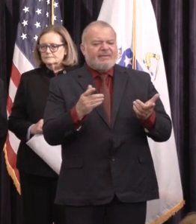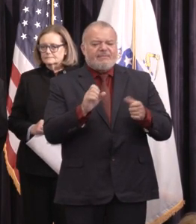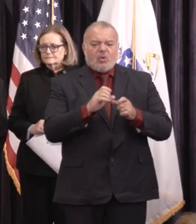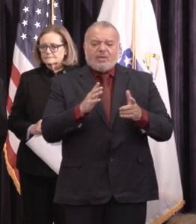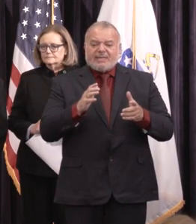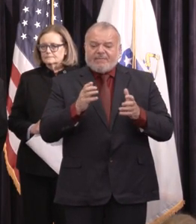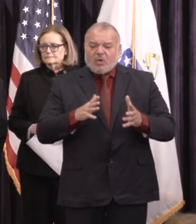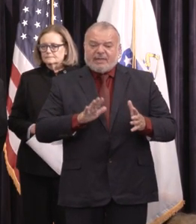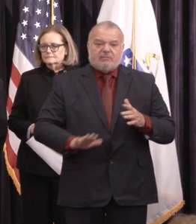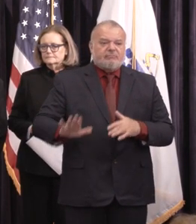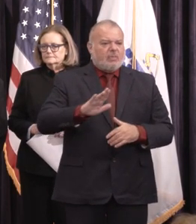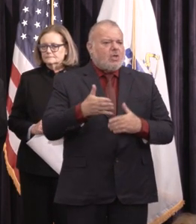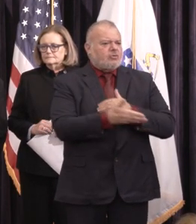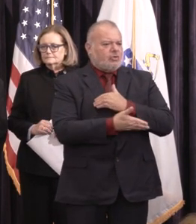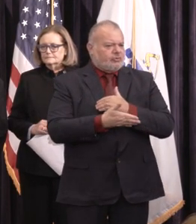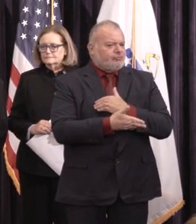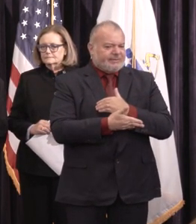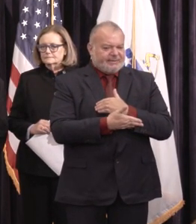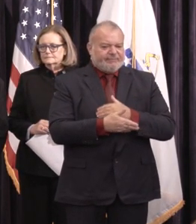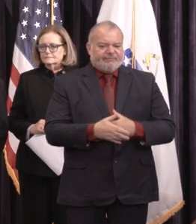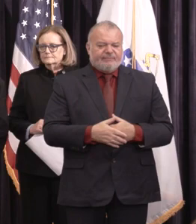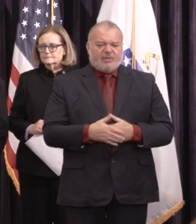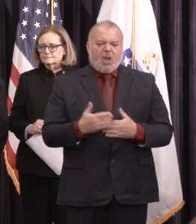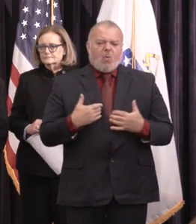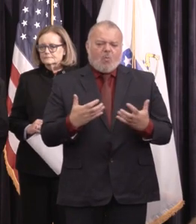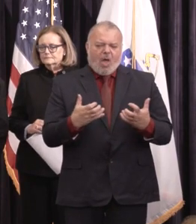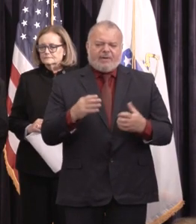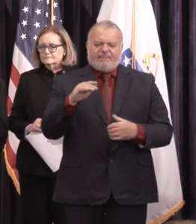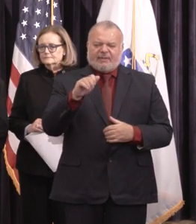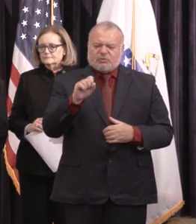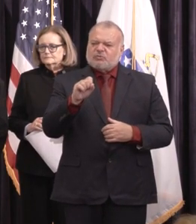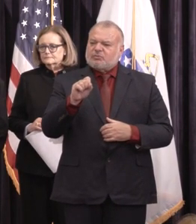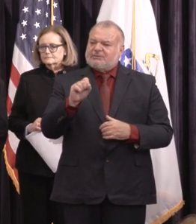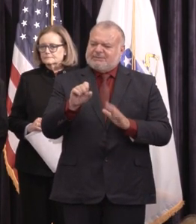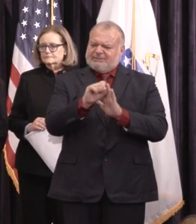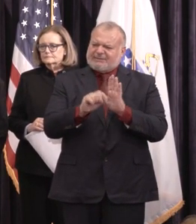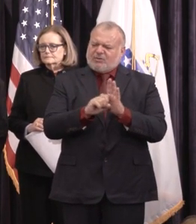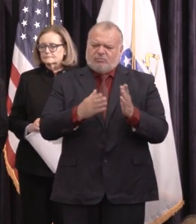outside of government to do the same thing here in Massachusetts. We have a new tool,